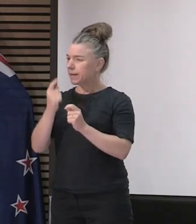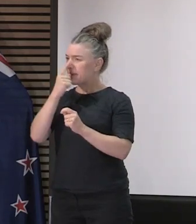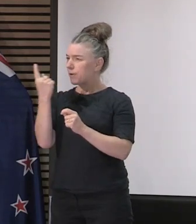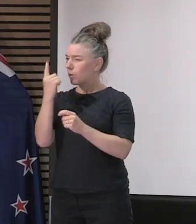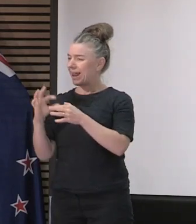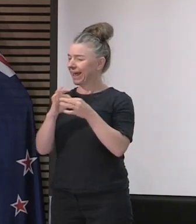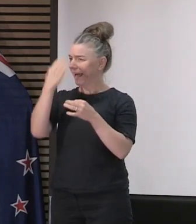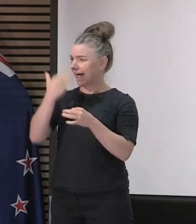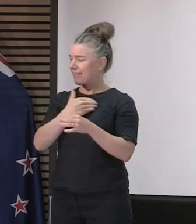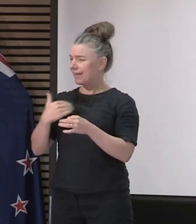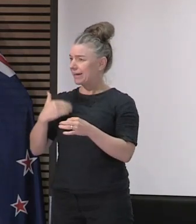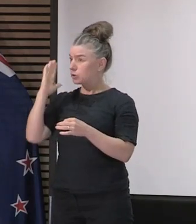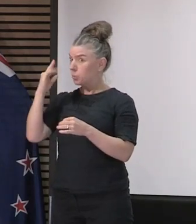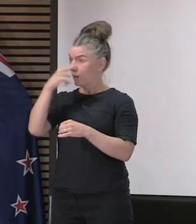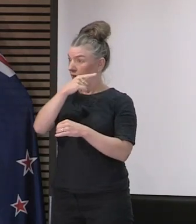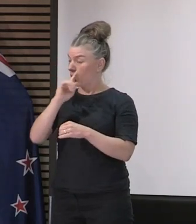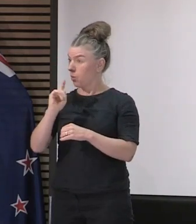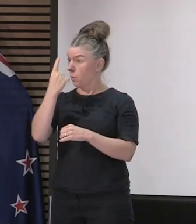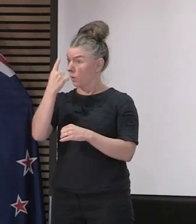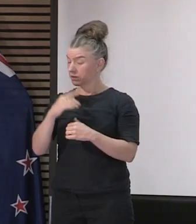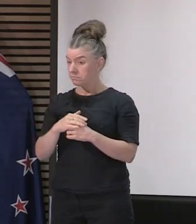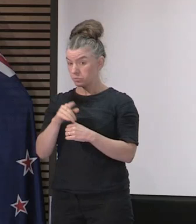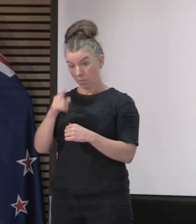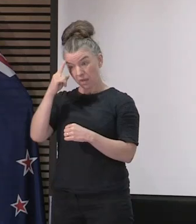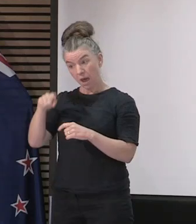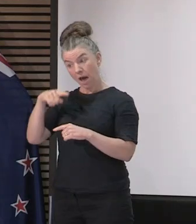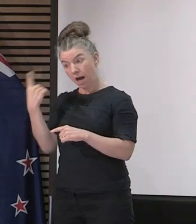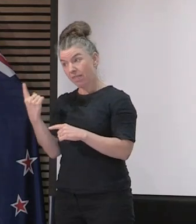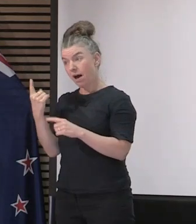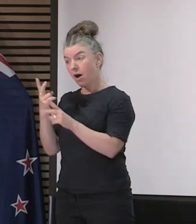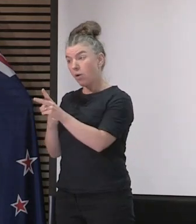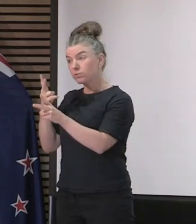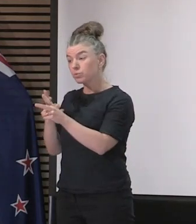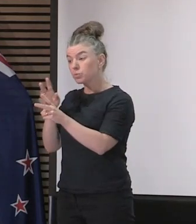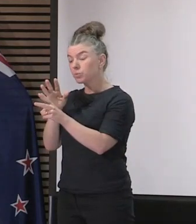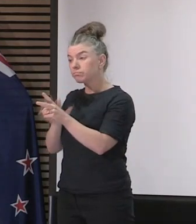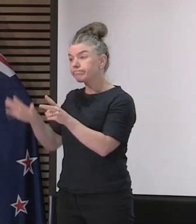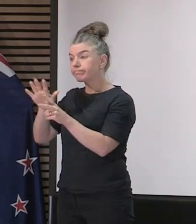approach that Auckland has taken around testing everyone